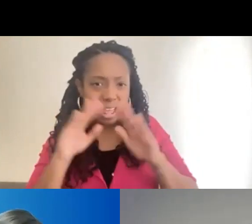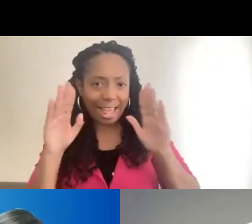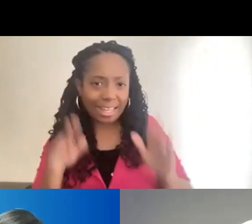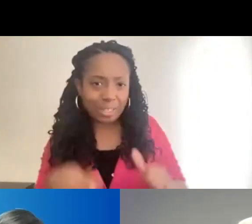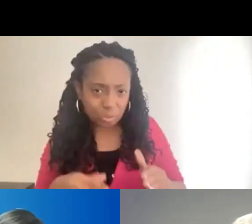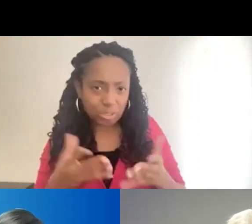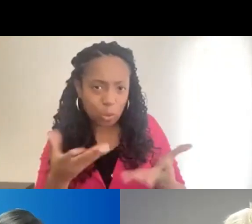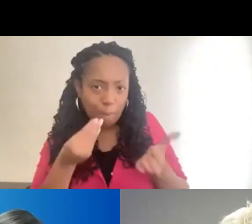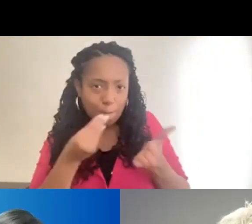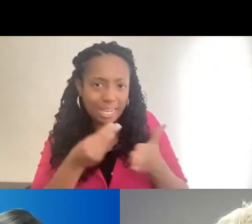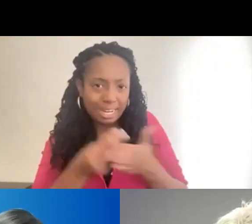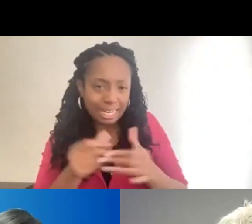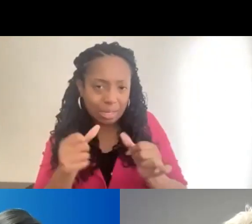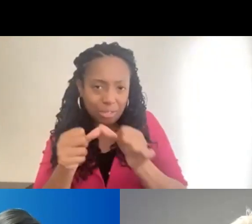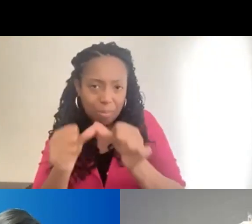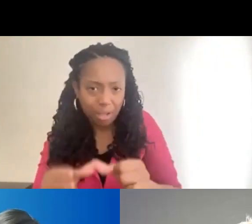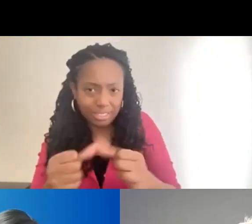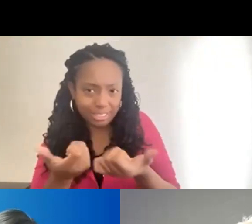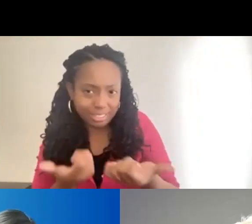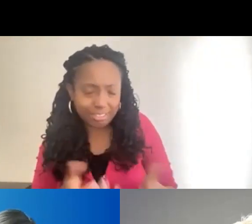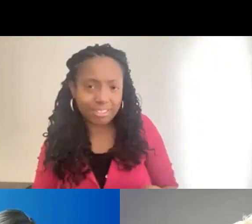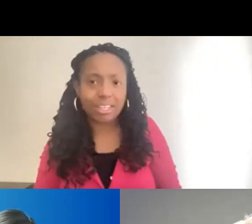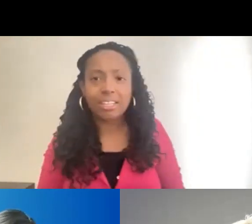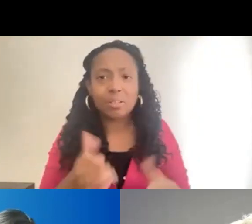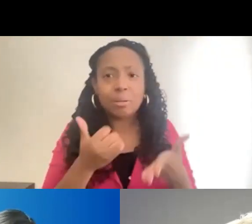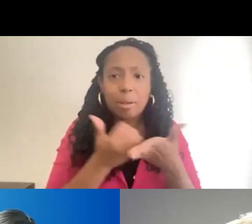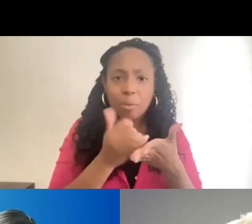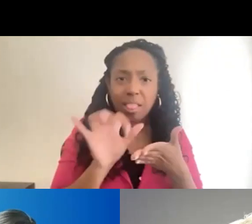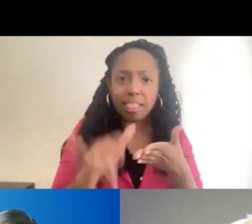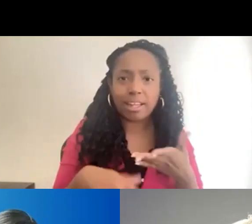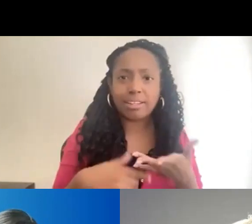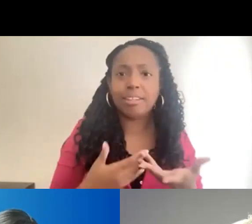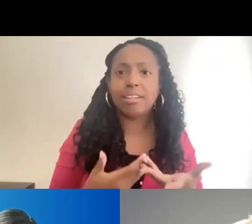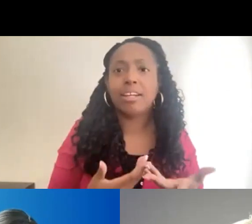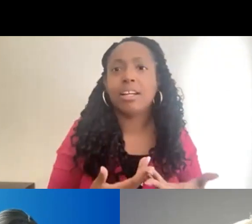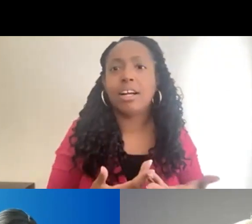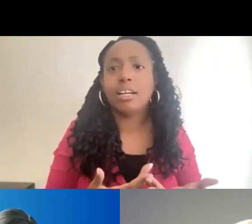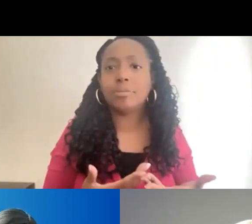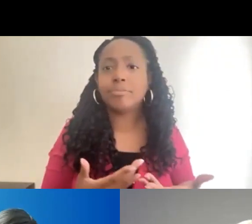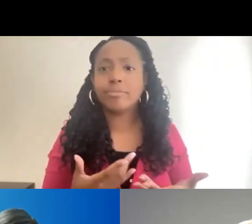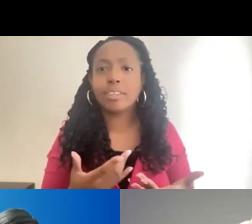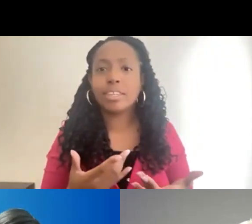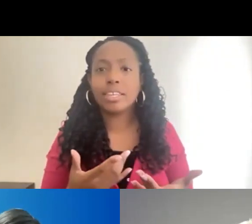because really they're not geared to be kind of in uh life building estate planning type tools